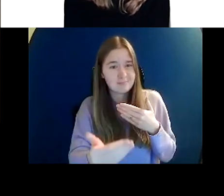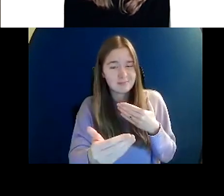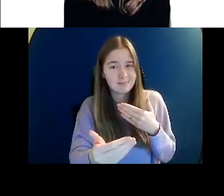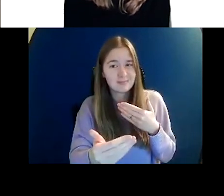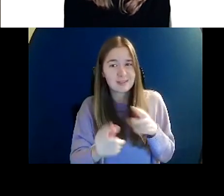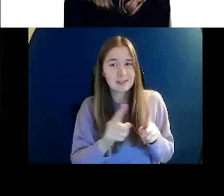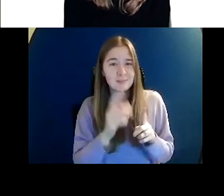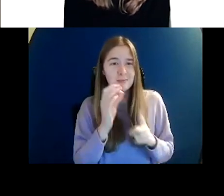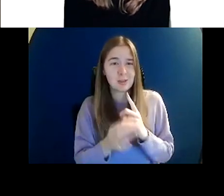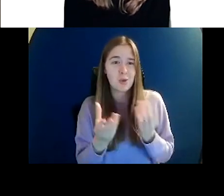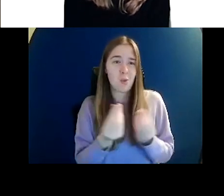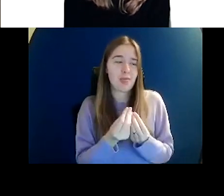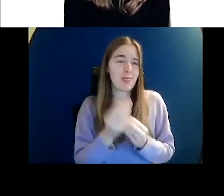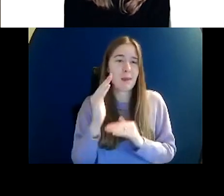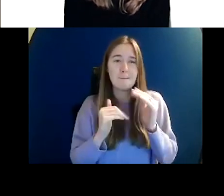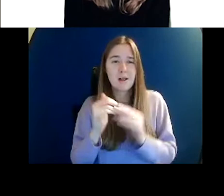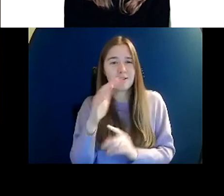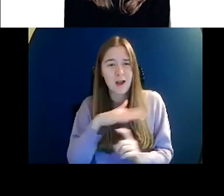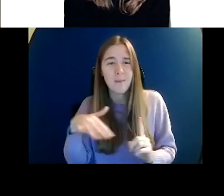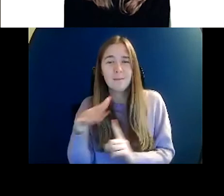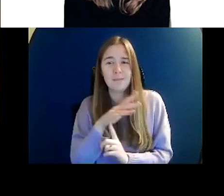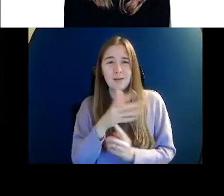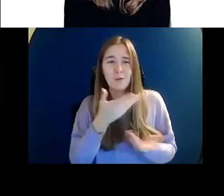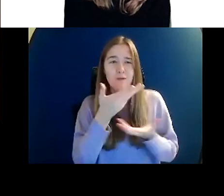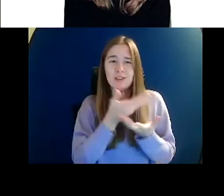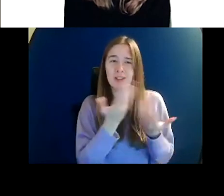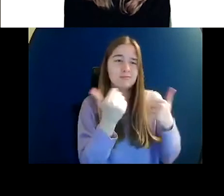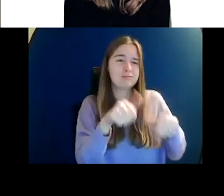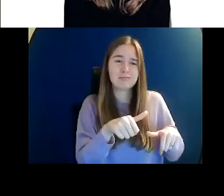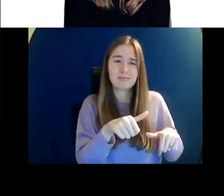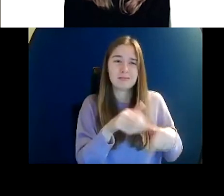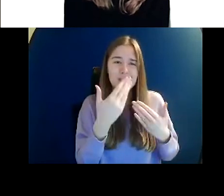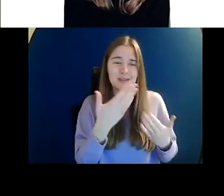like the built environment. And I wonder if one way to center children